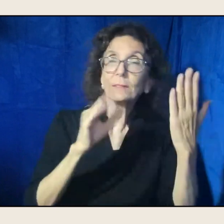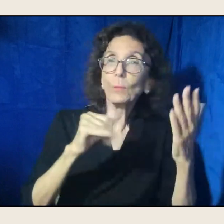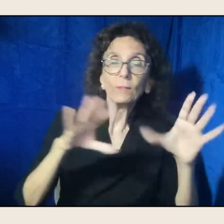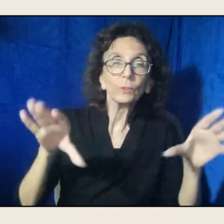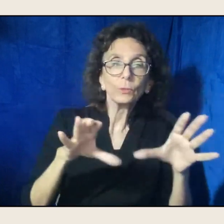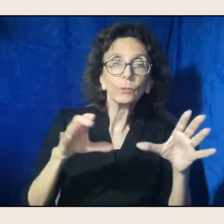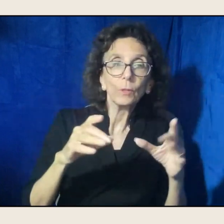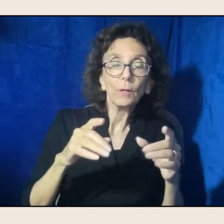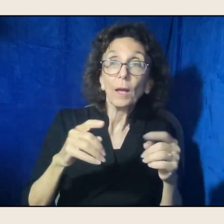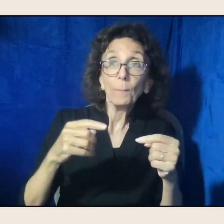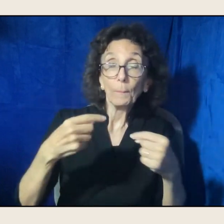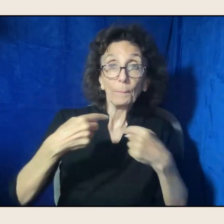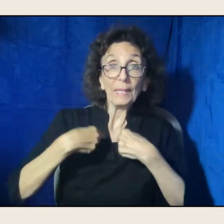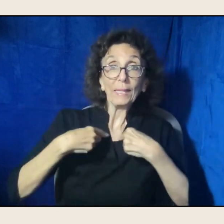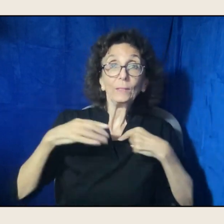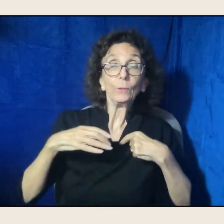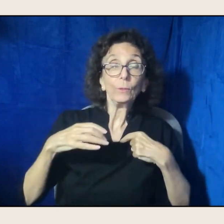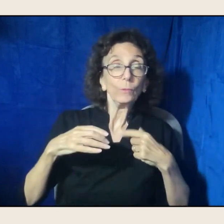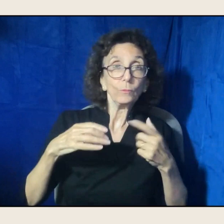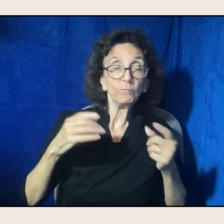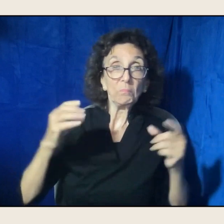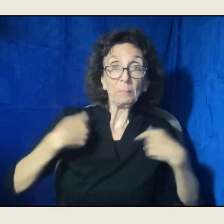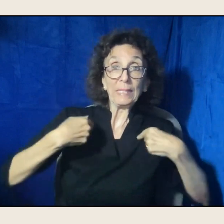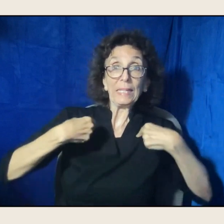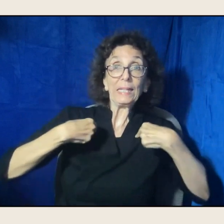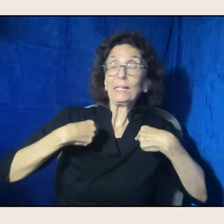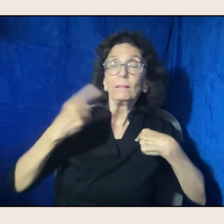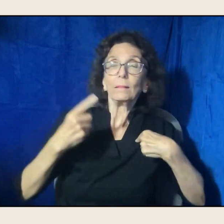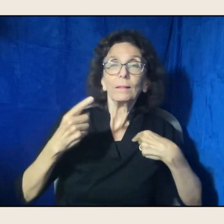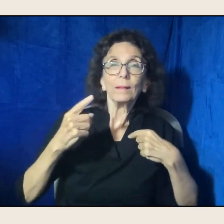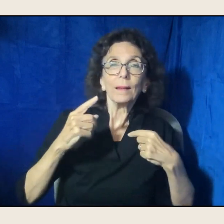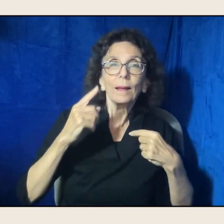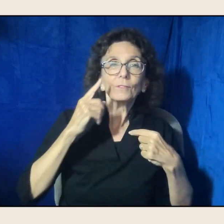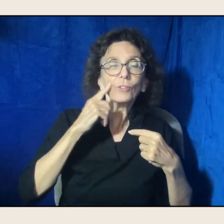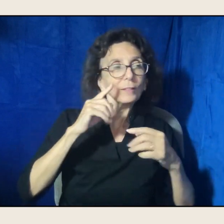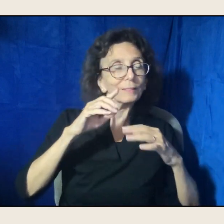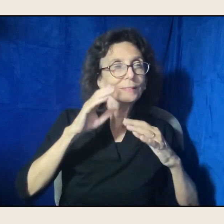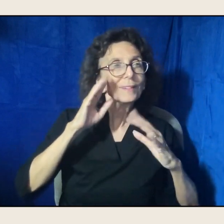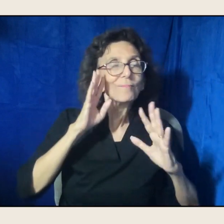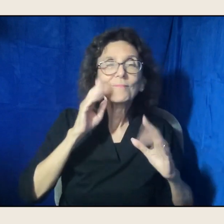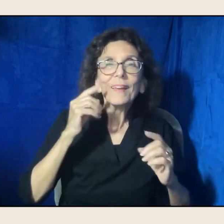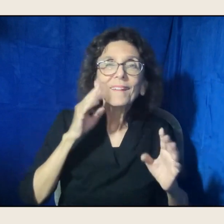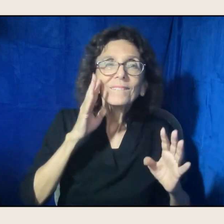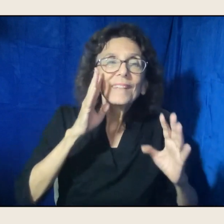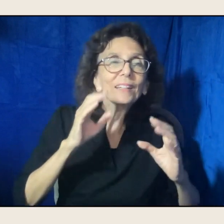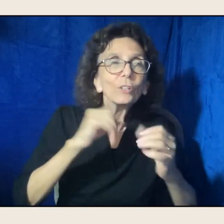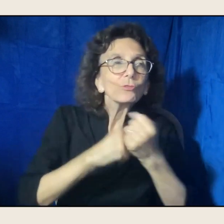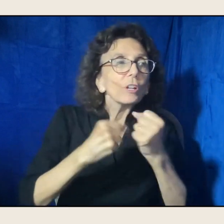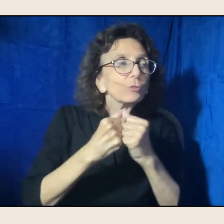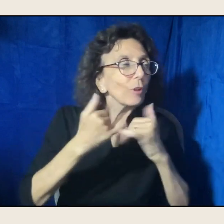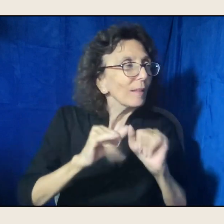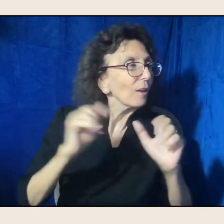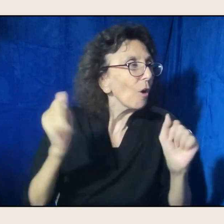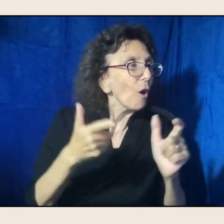but create a catalytic structure for others to rise with you, you see? You know what I'm saying.